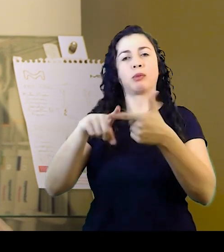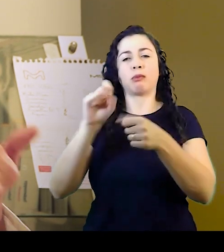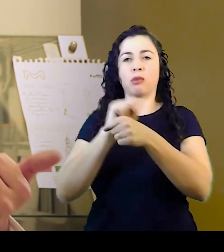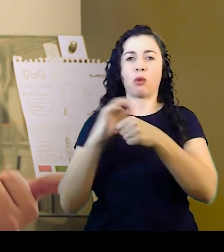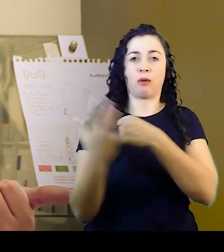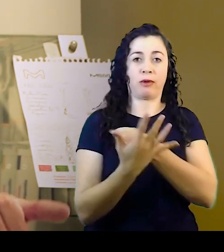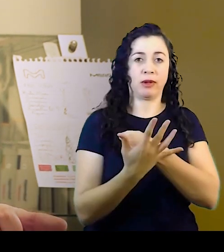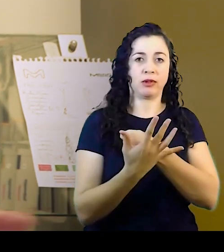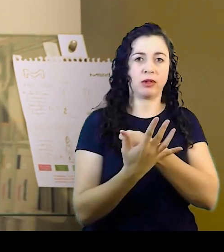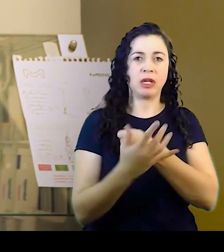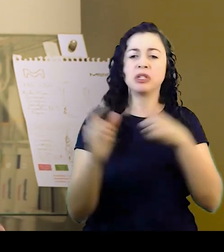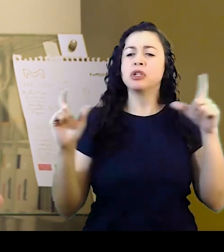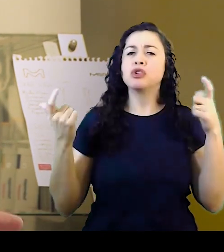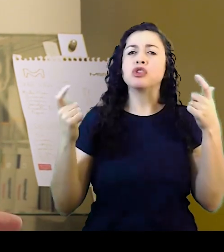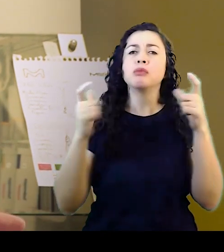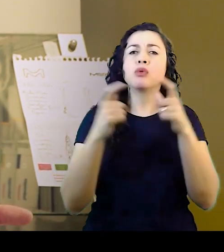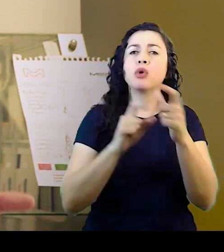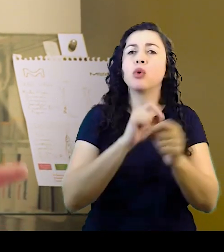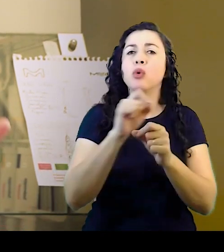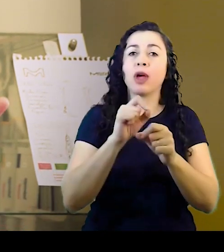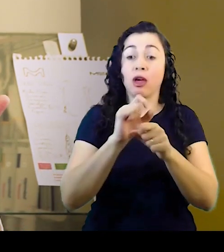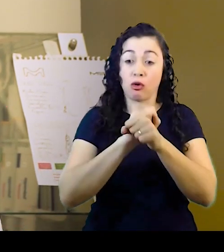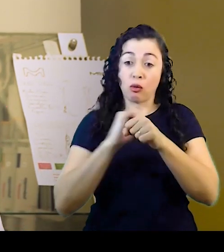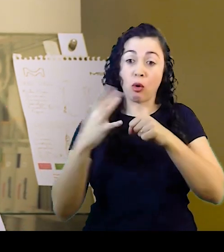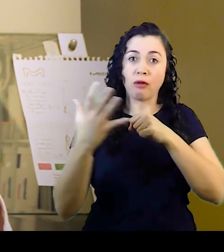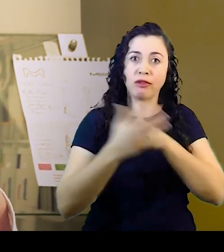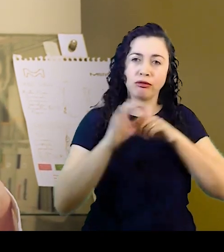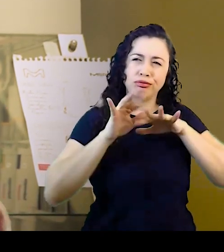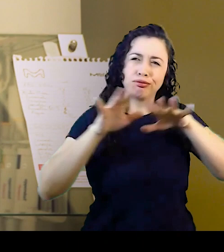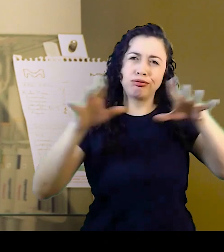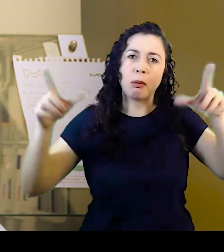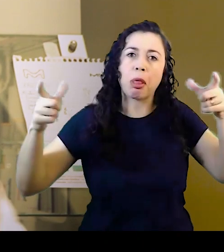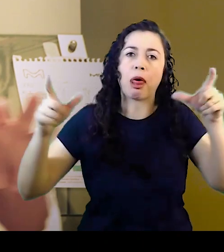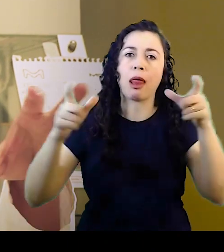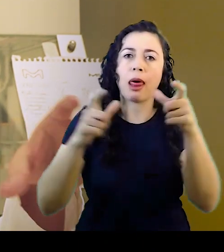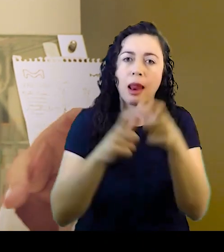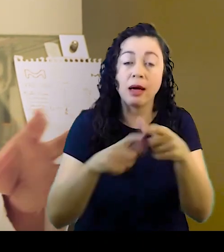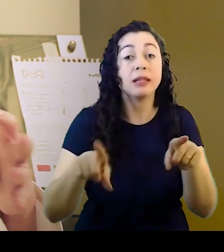And from then on, to minimize the impact of circulation, so we decrease the speed